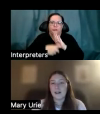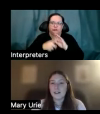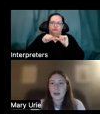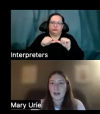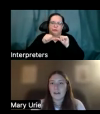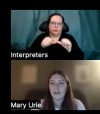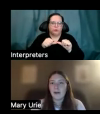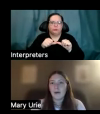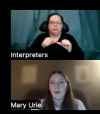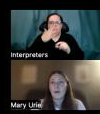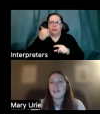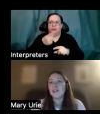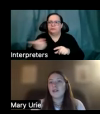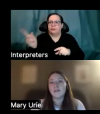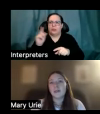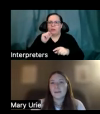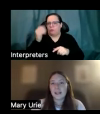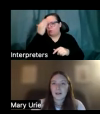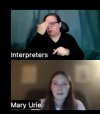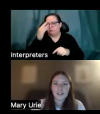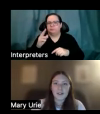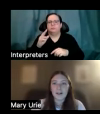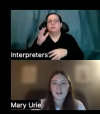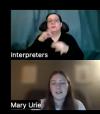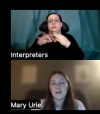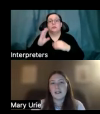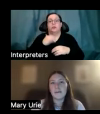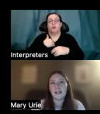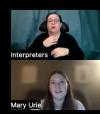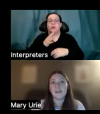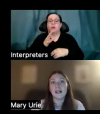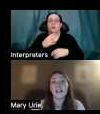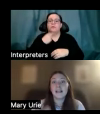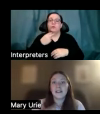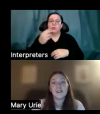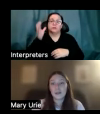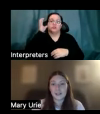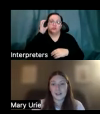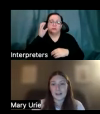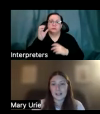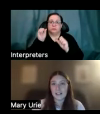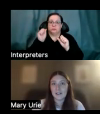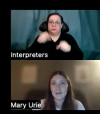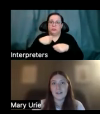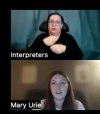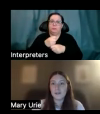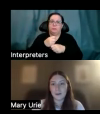aren't aware. What we can do is we can make our voices heard, we can make it so that they do hear about these issues, they do know